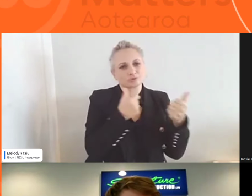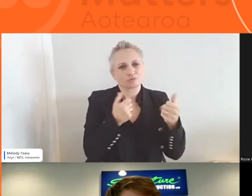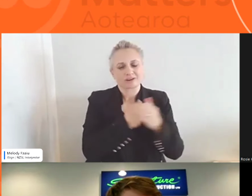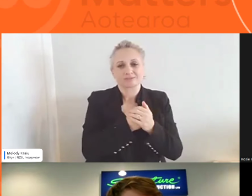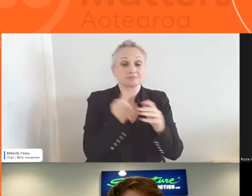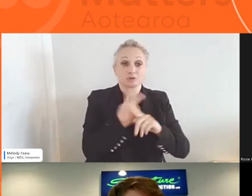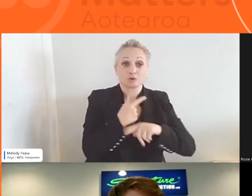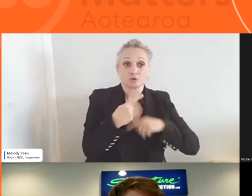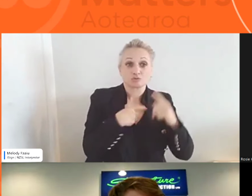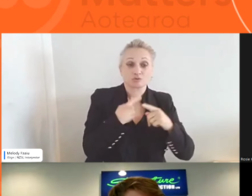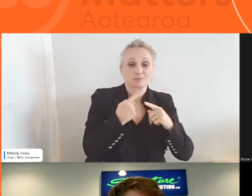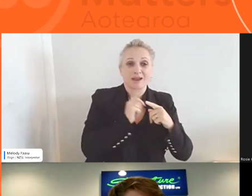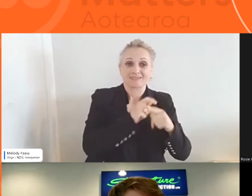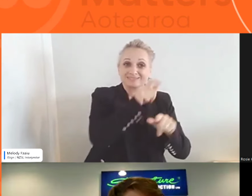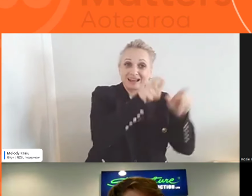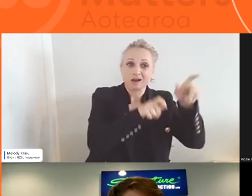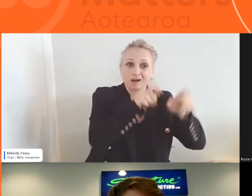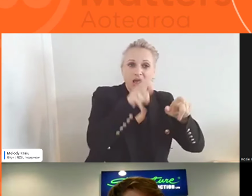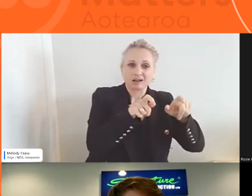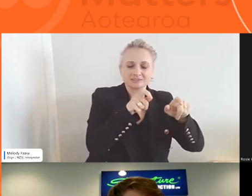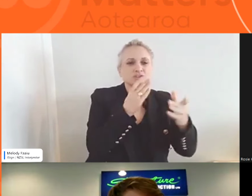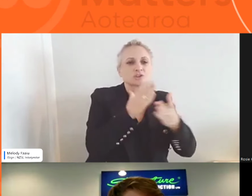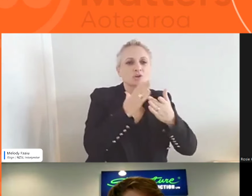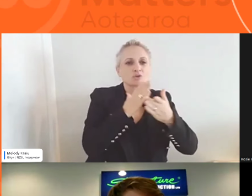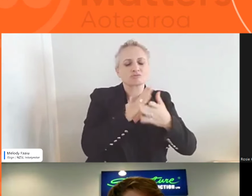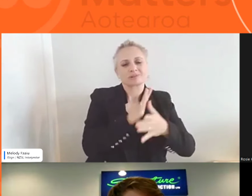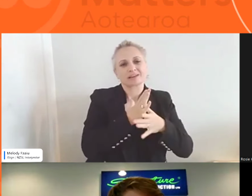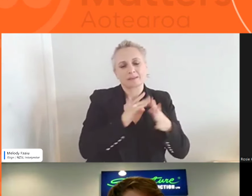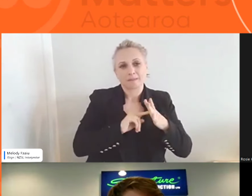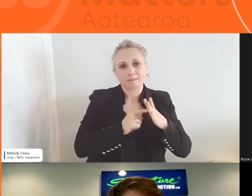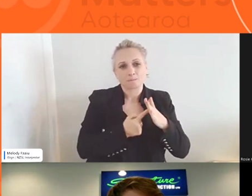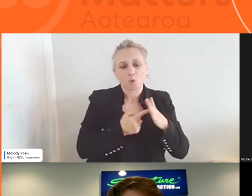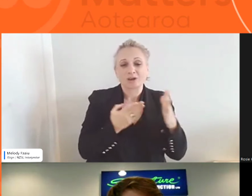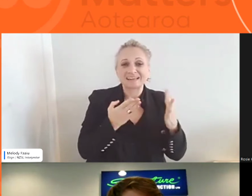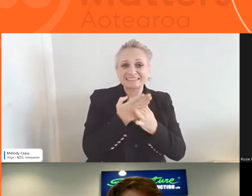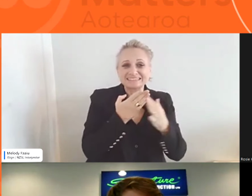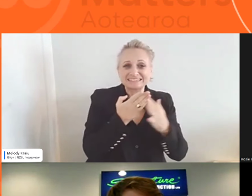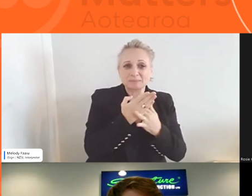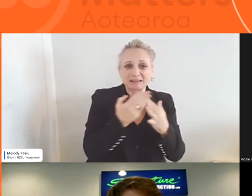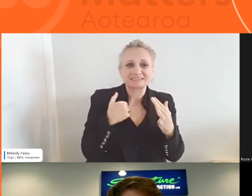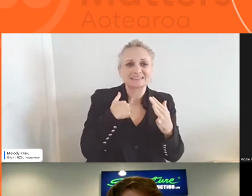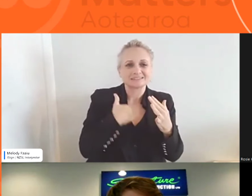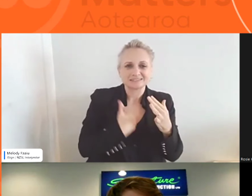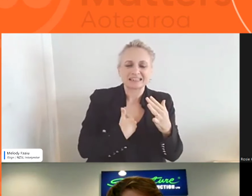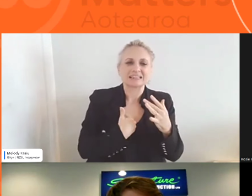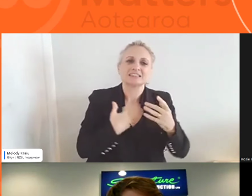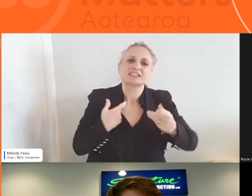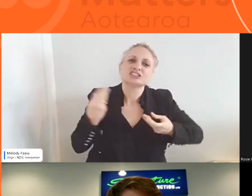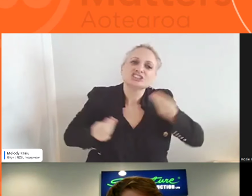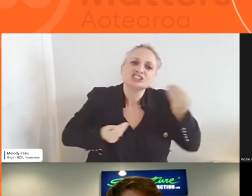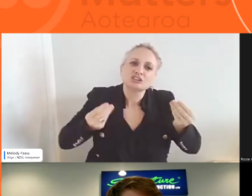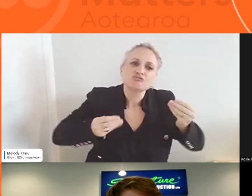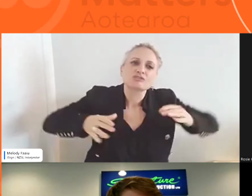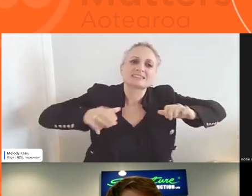requiring generous space, and if the sites you've got don't allow